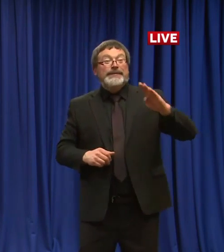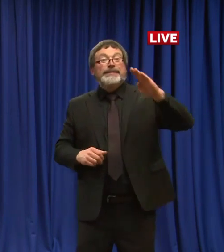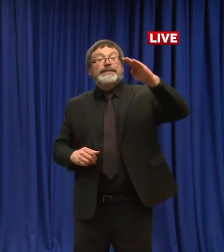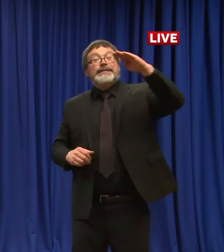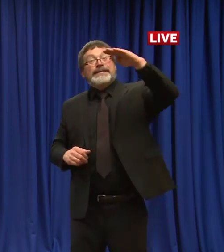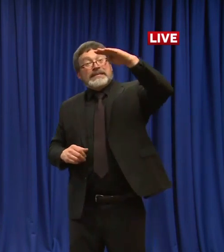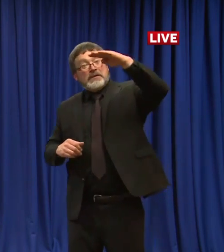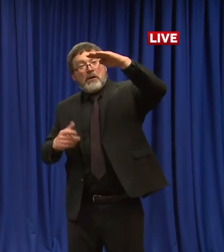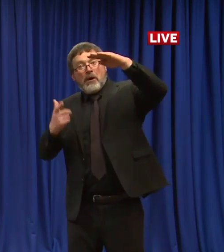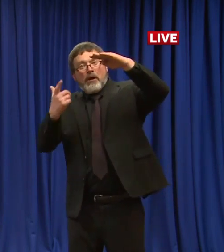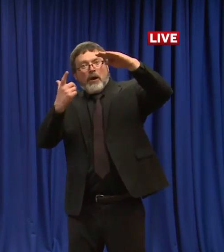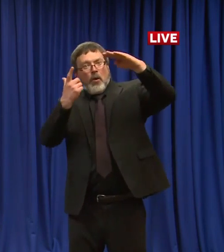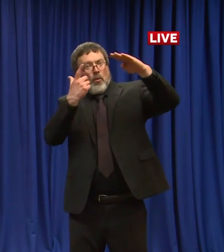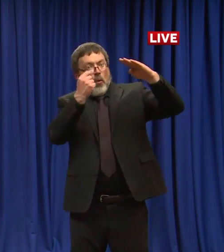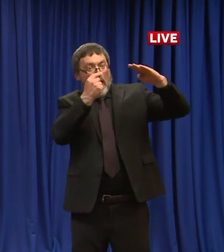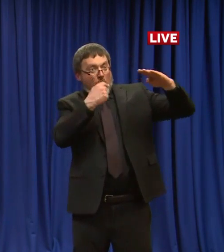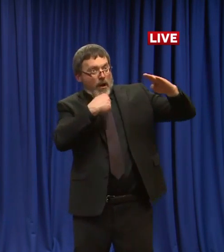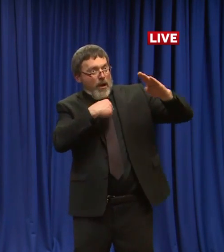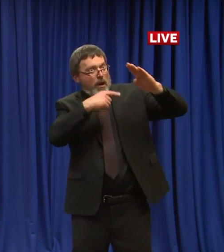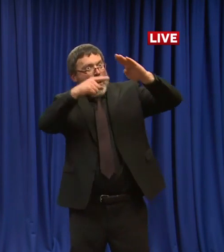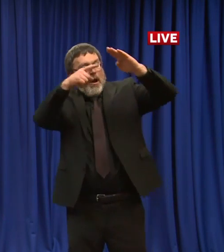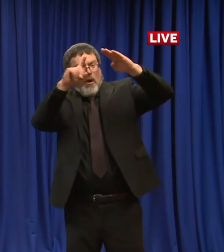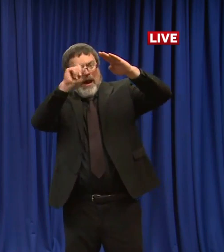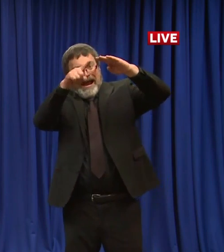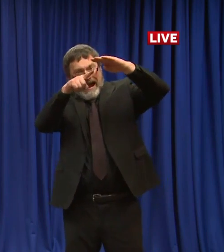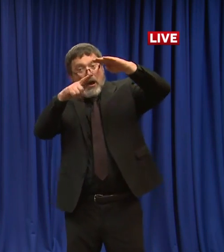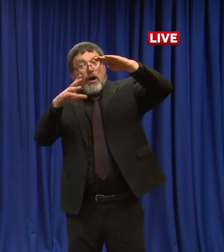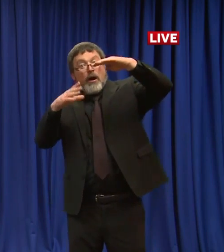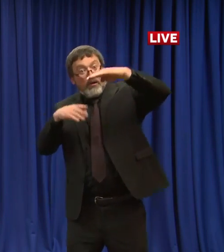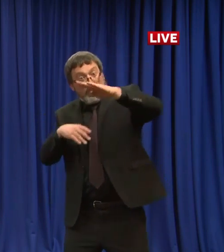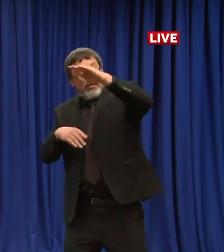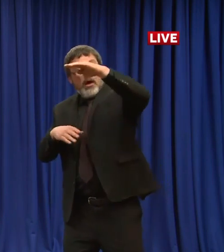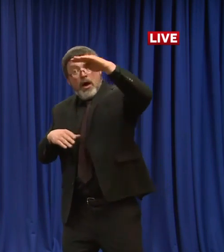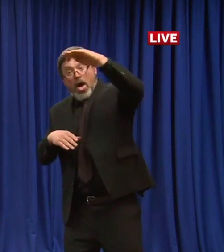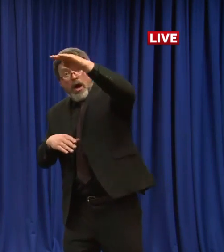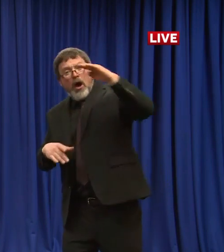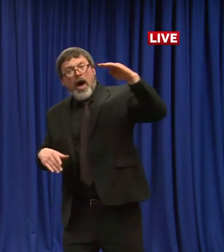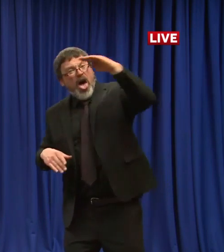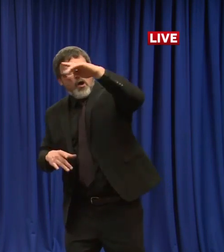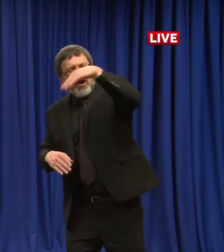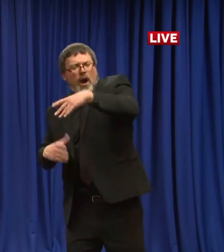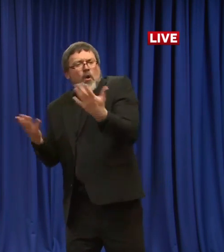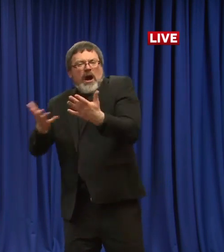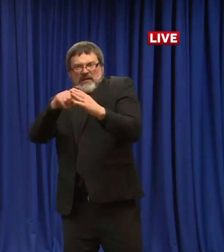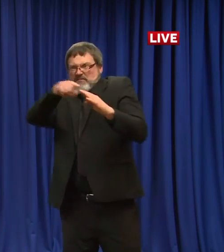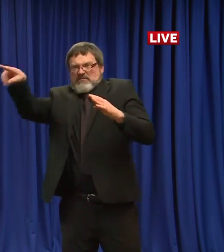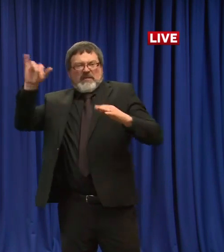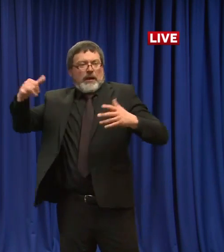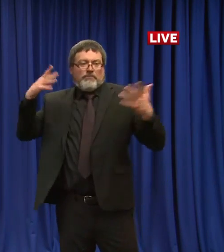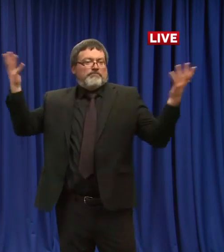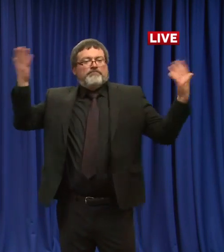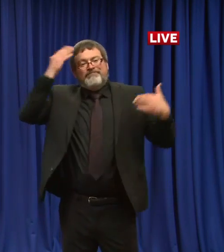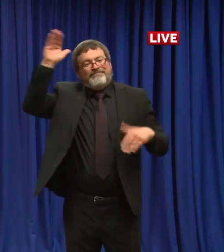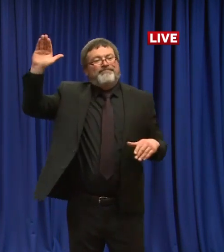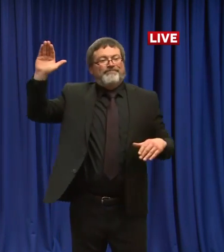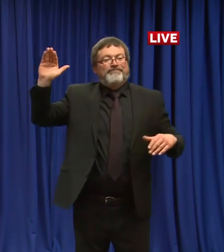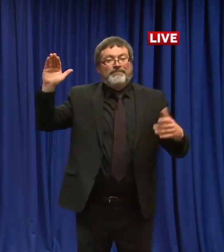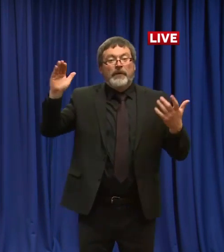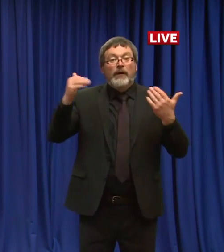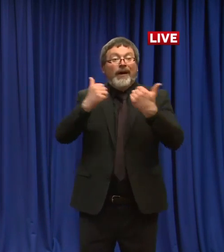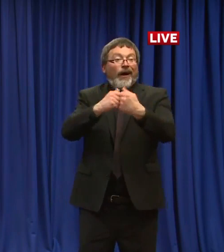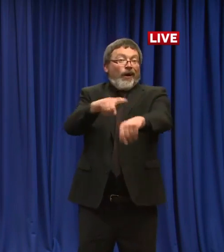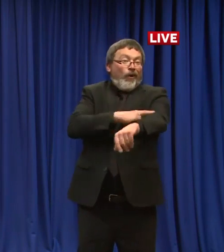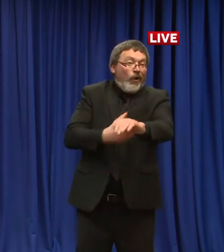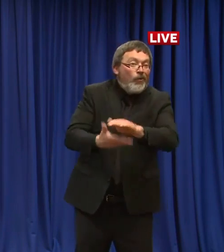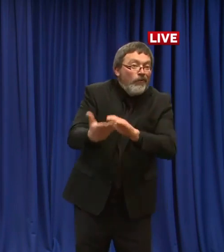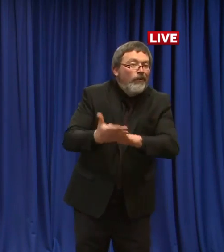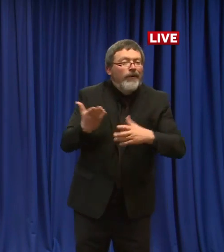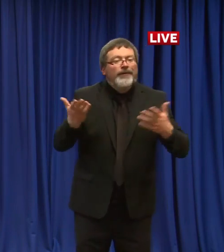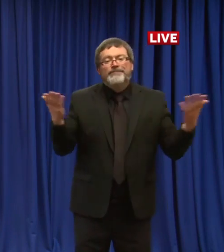THERE’S GOING TO BE A BIT OF A TAIL AND WE’RE GOING TO KIND OF BOUNCE AROUND AND WHEN WE’RE ON THE BACKEND OF THIS CURVE, WE WANT TO GET TO THAT BACK END AND WHERE THE CURVE ENDS WHEN IT